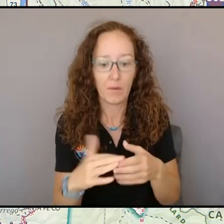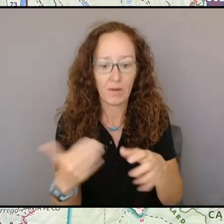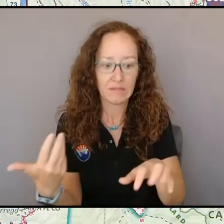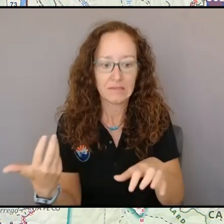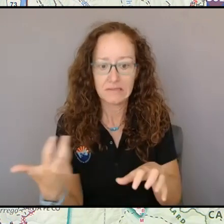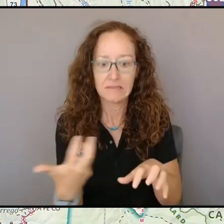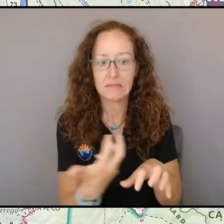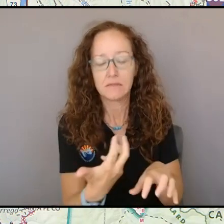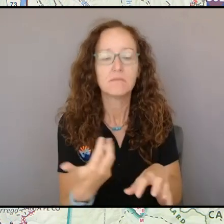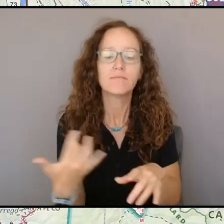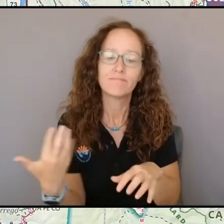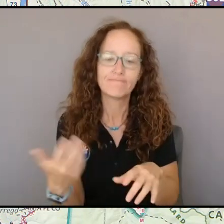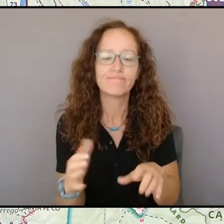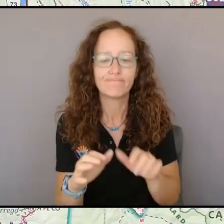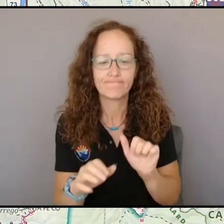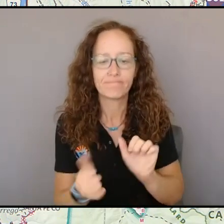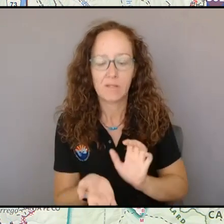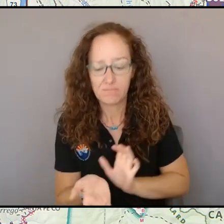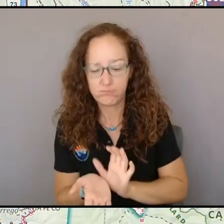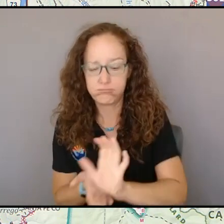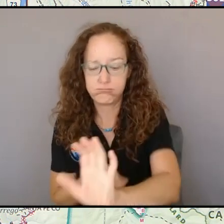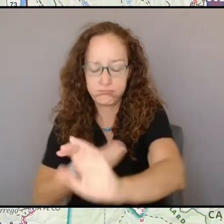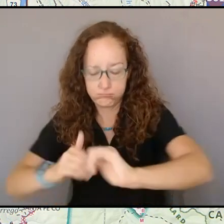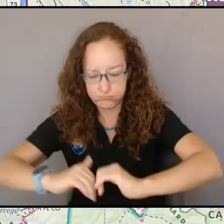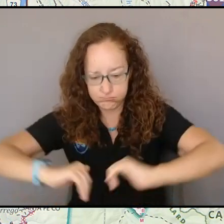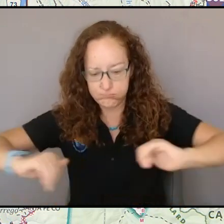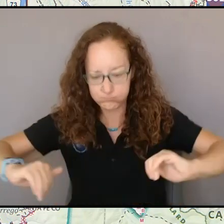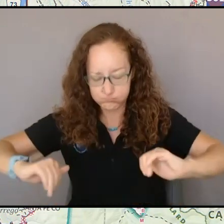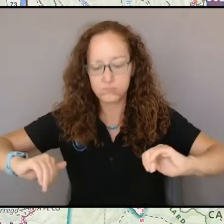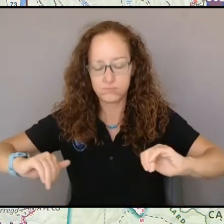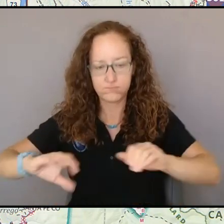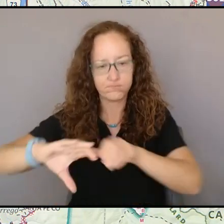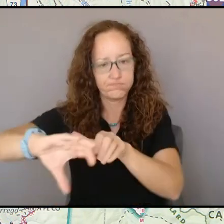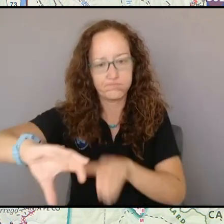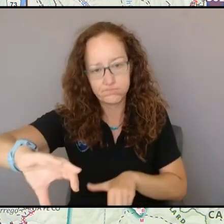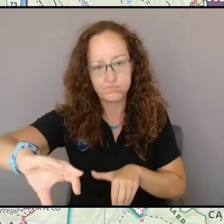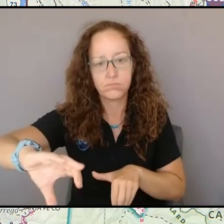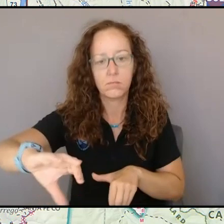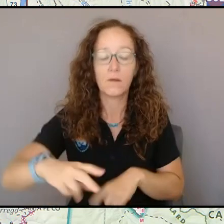as you know, firefighters, trying to make those bulldozer lines,